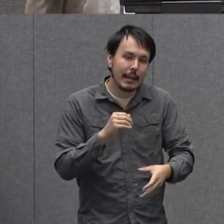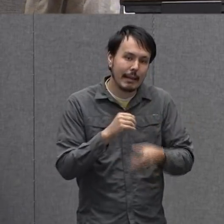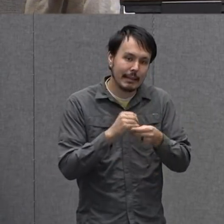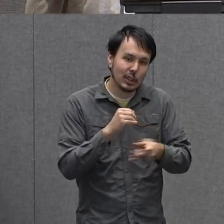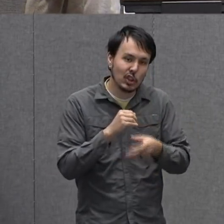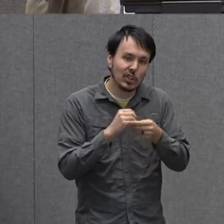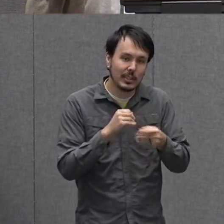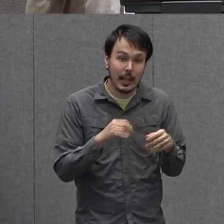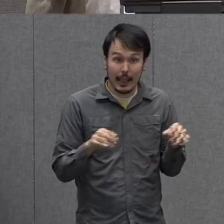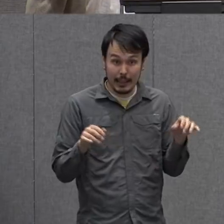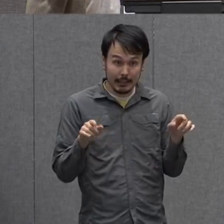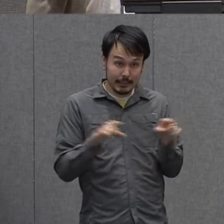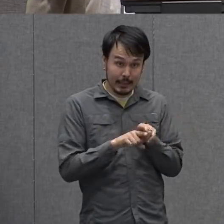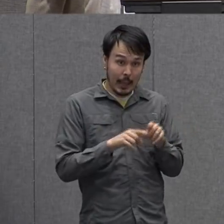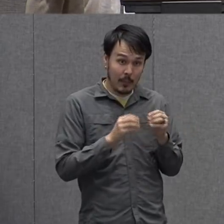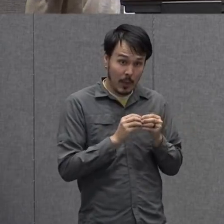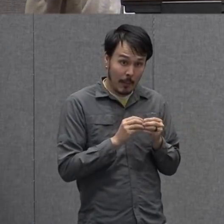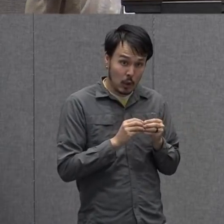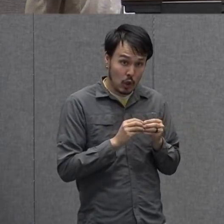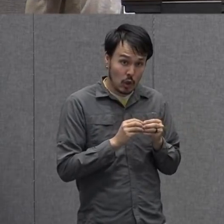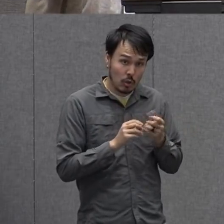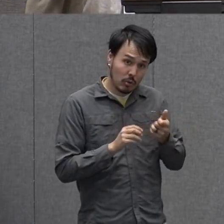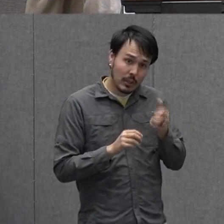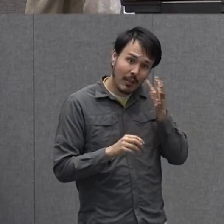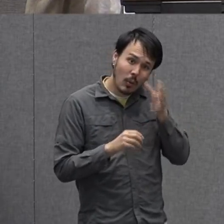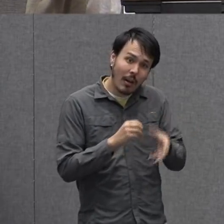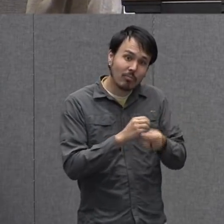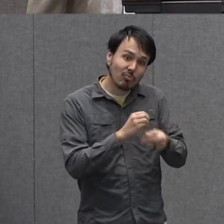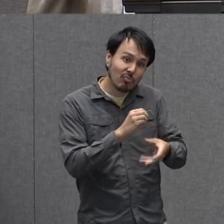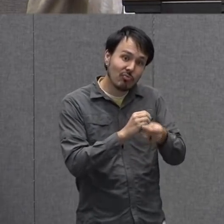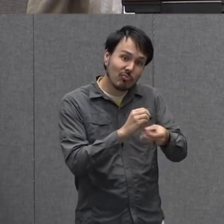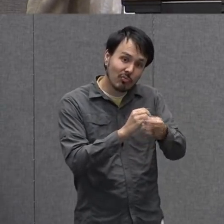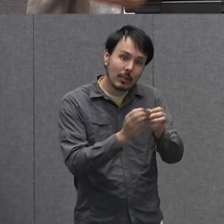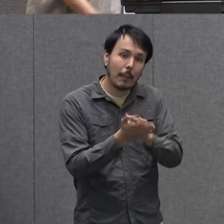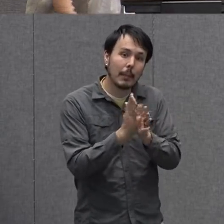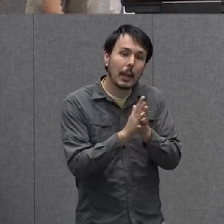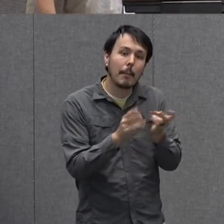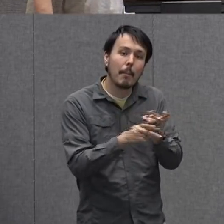that same multiple and counting that number over and over and over again.